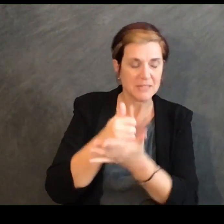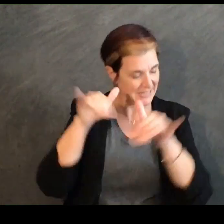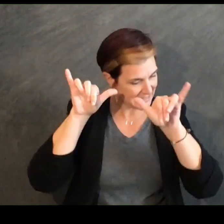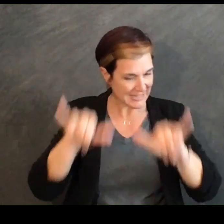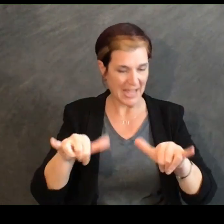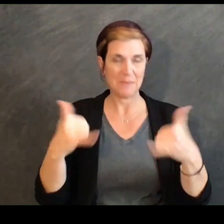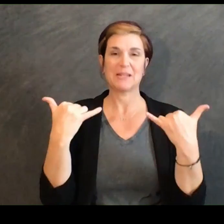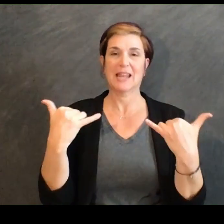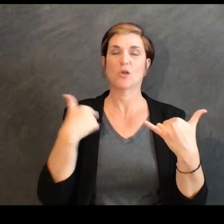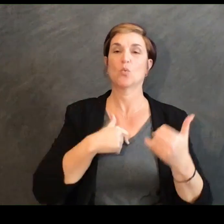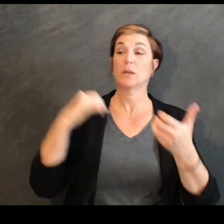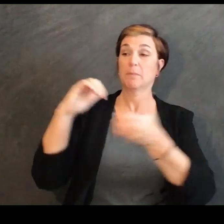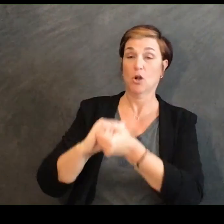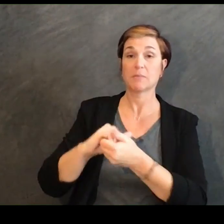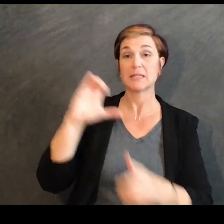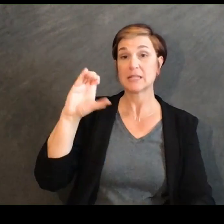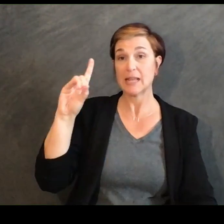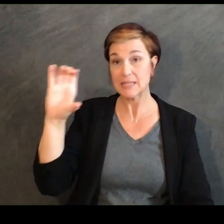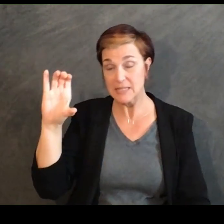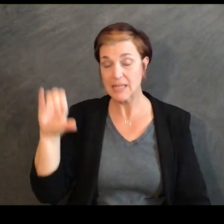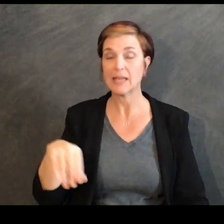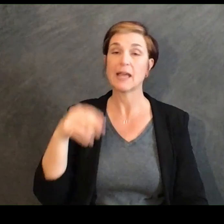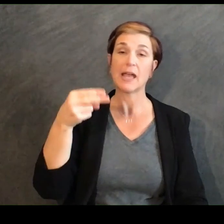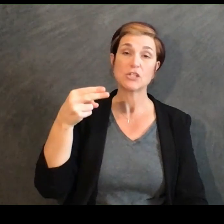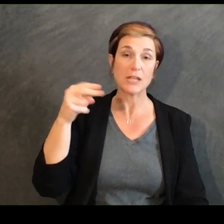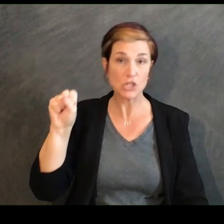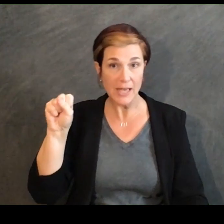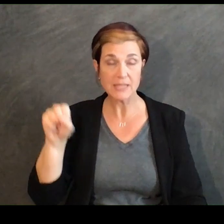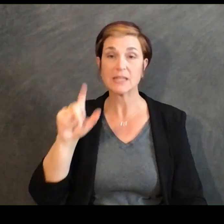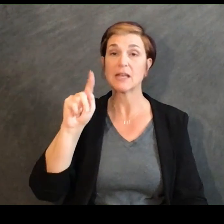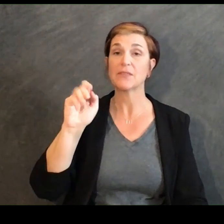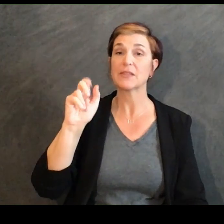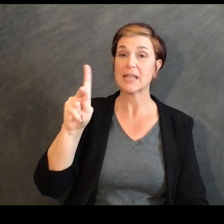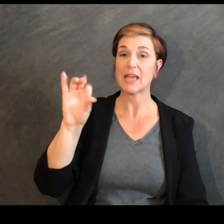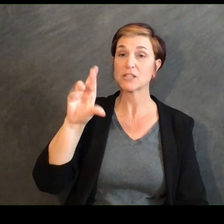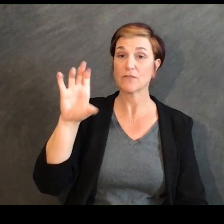administration HHS and the task force and specifically to the vice president's